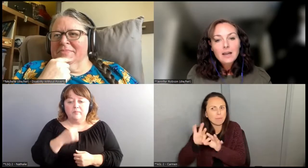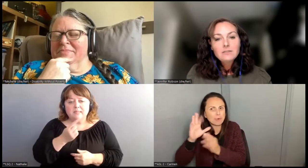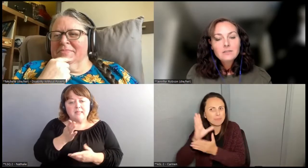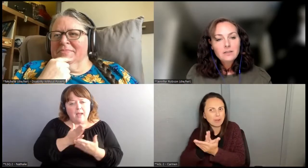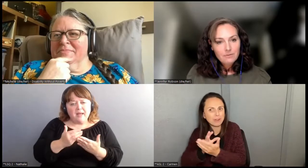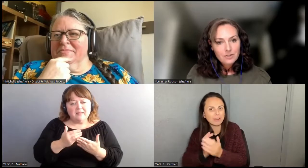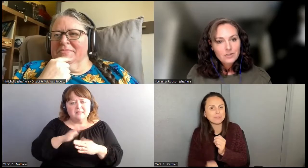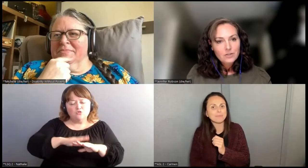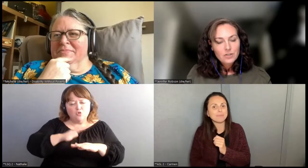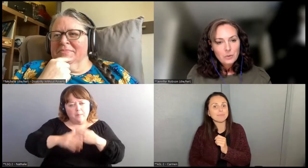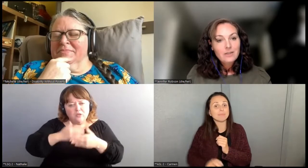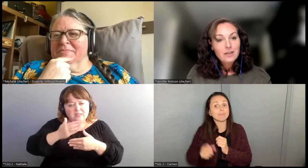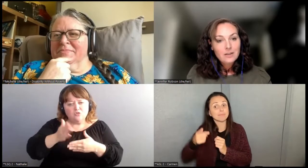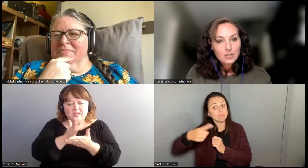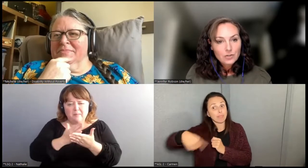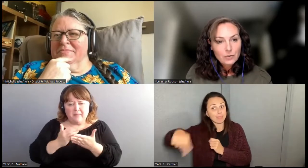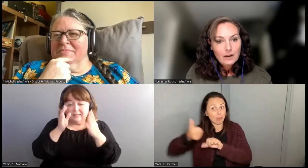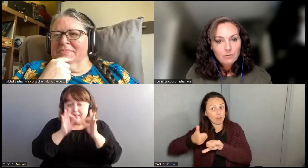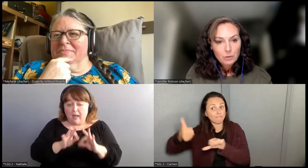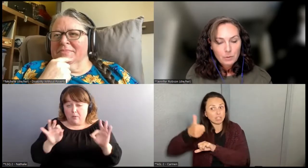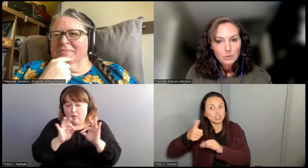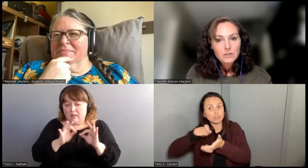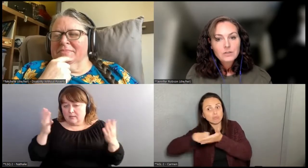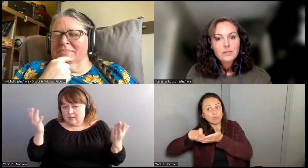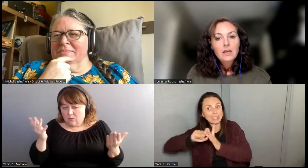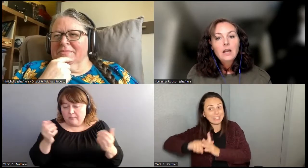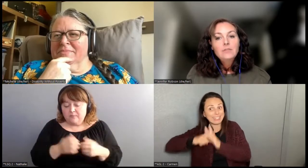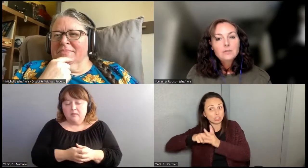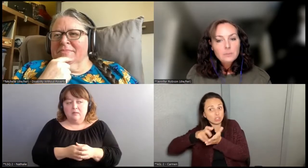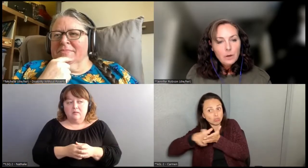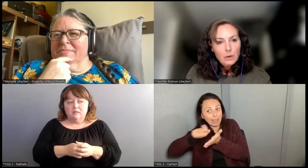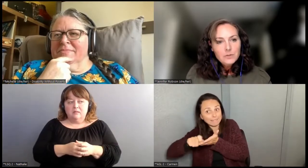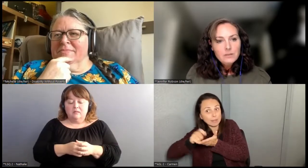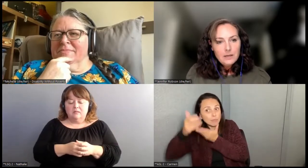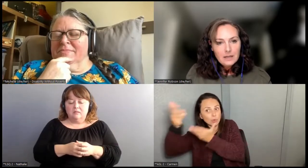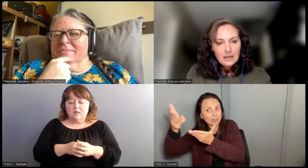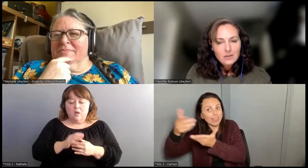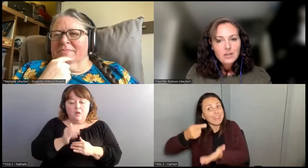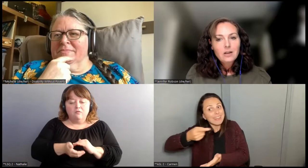AS THE OFFICIALS ARE DOING THE INITIAL DRAFT PROPOSALS, THEY ARE SUPPOSED TO BE ENGAGING